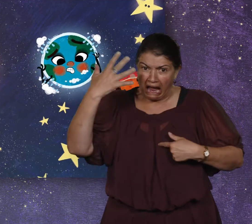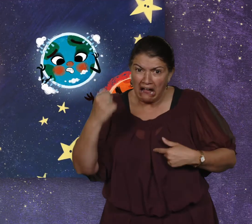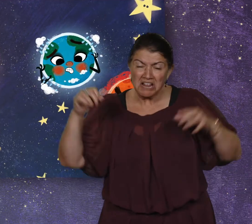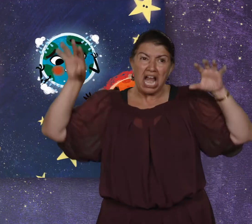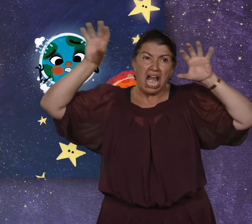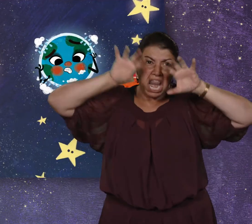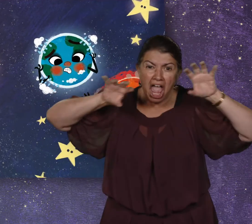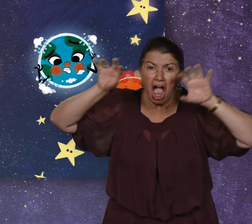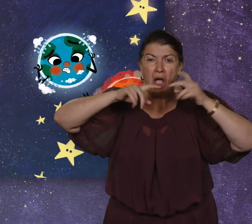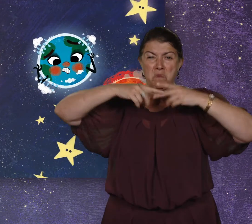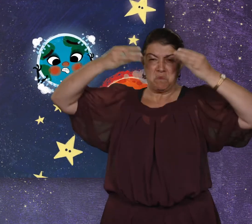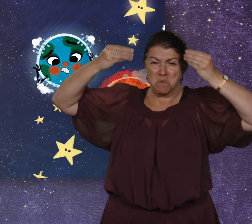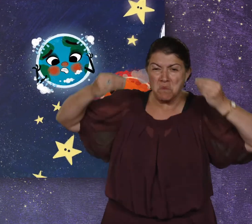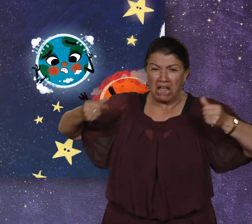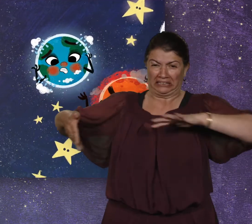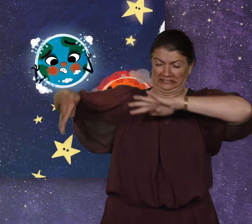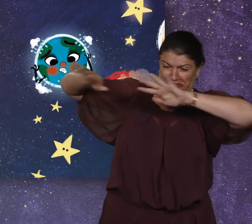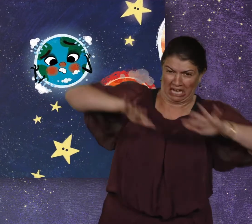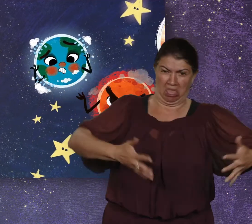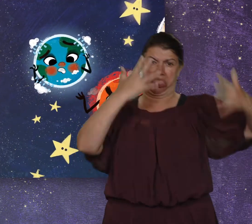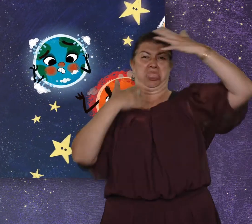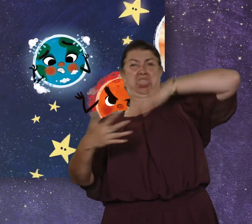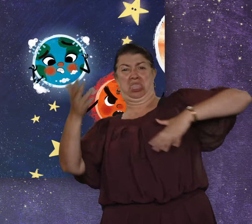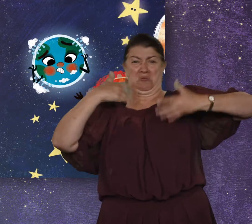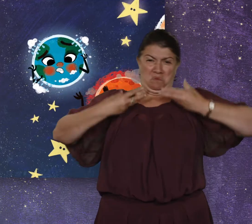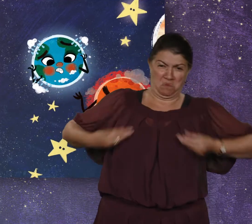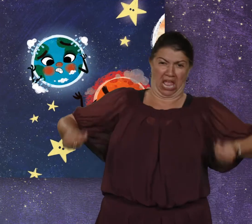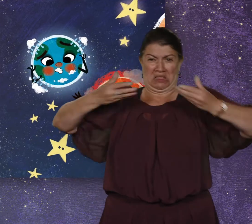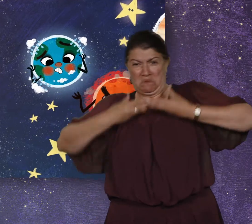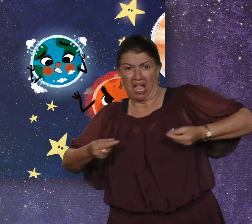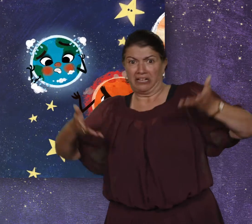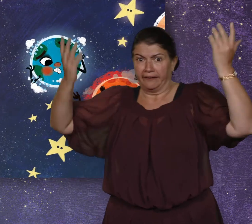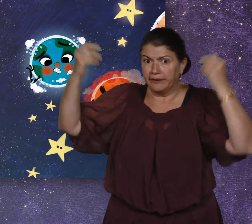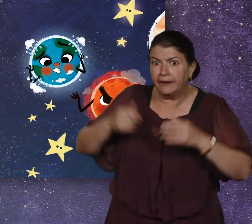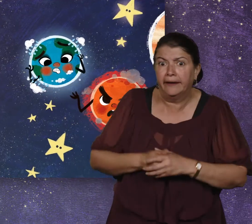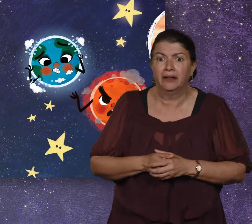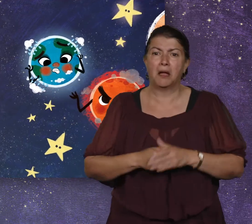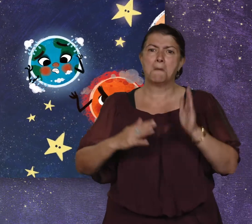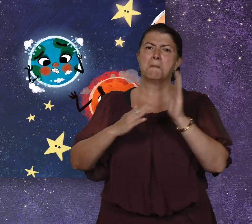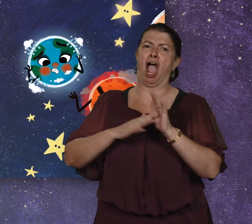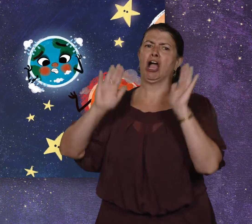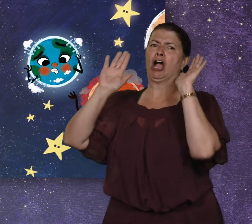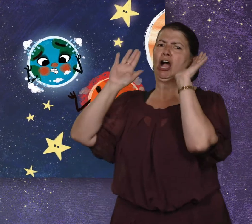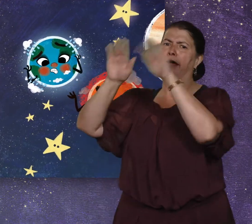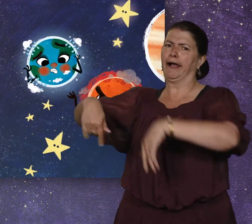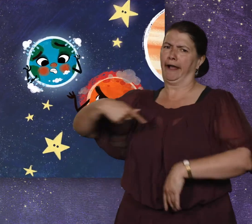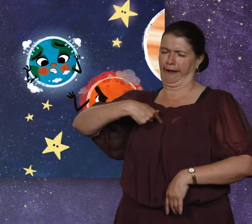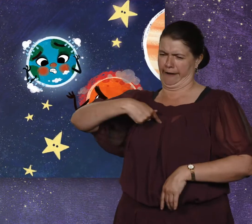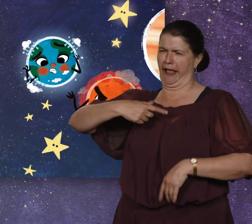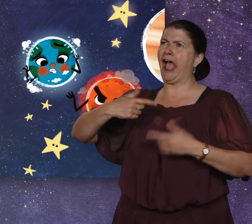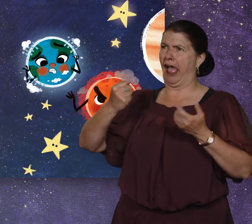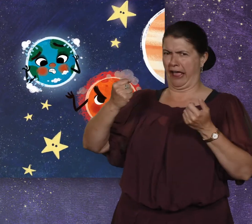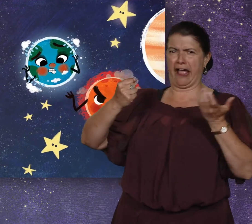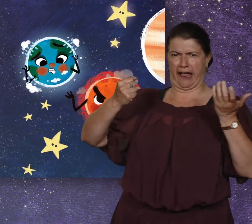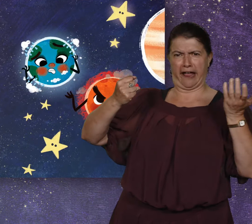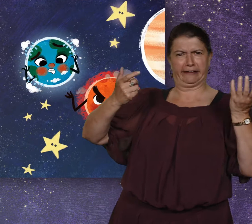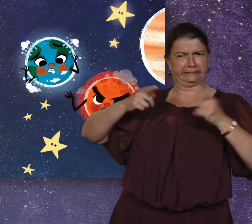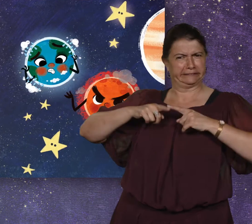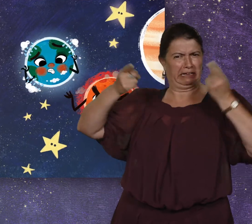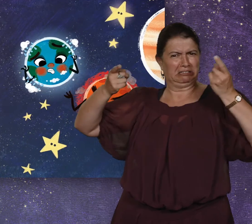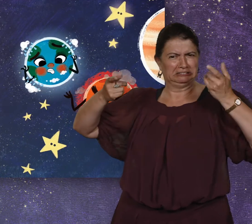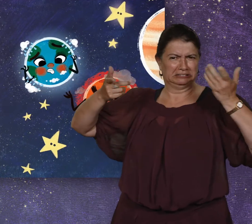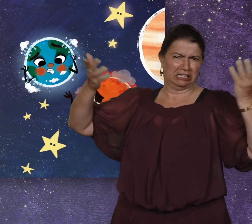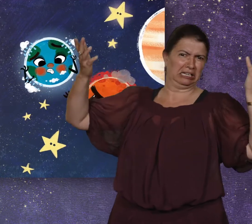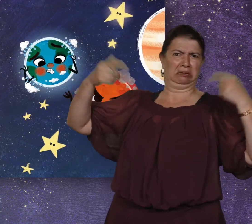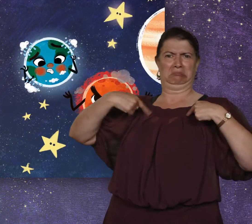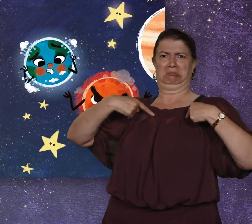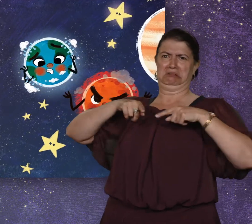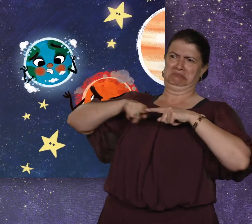My clouds and my sloshy wet seas are a pain. Oh yeah? shouted Mars. Then just try being